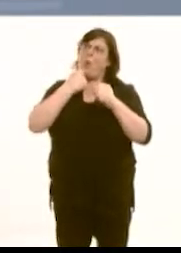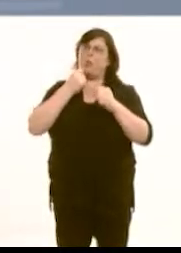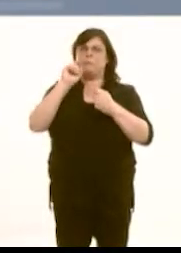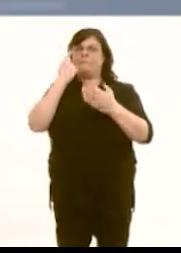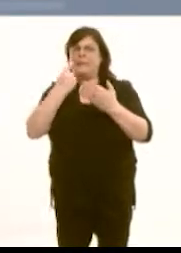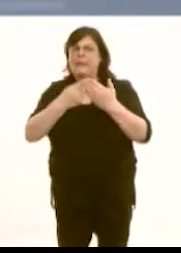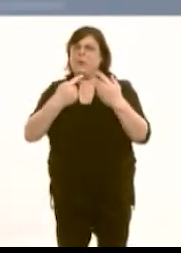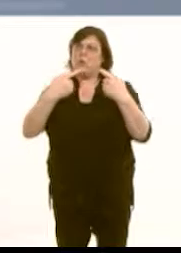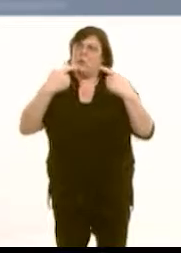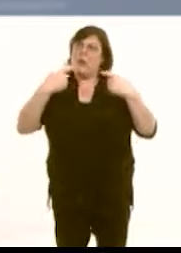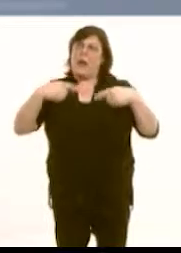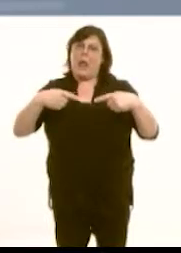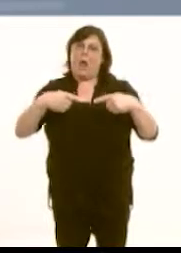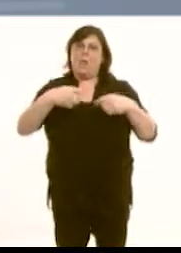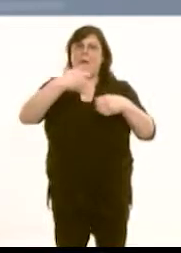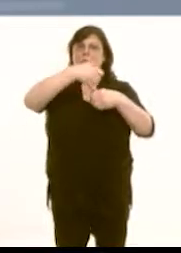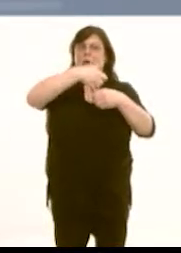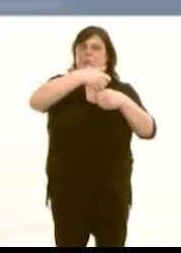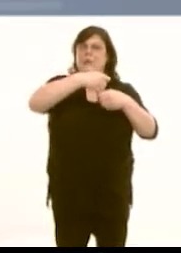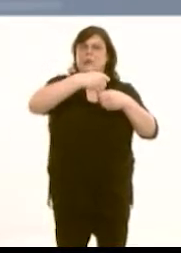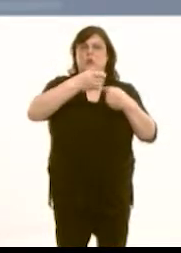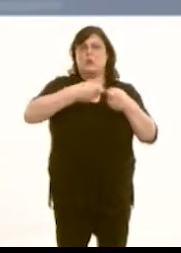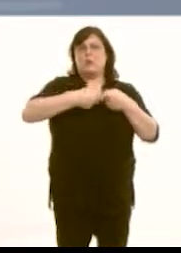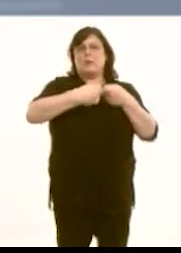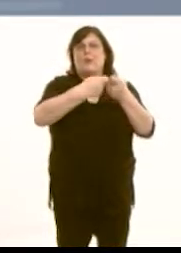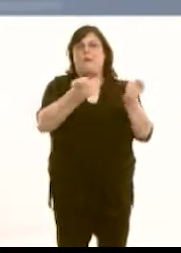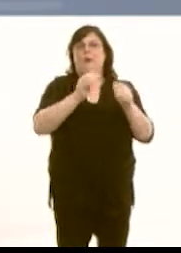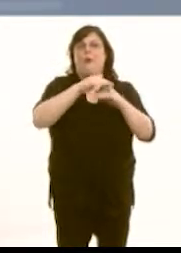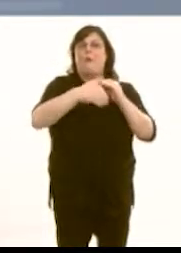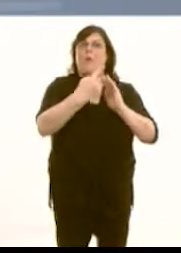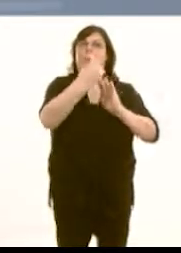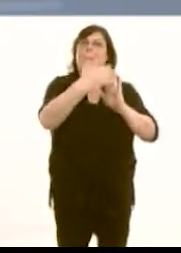for more than one month at a time to patients with certain stable chronic conditions, though